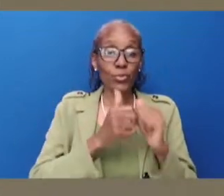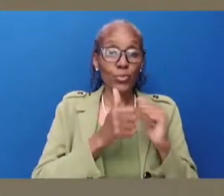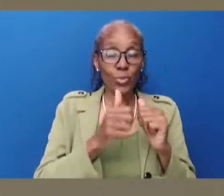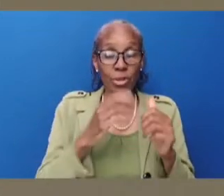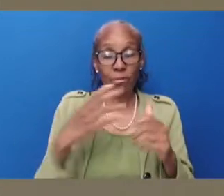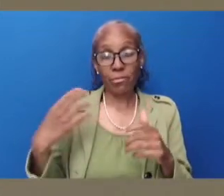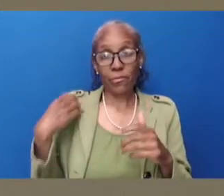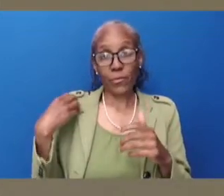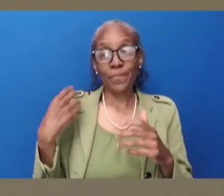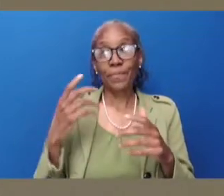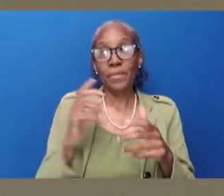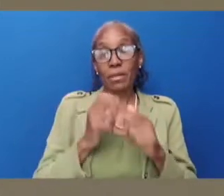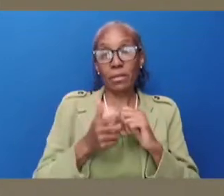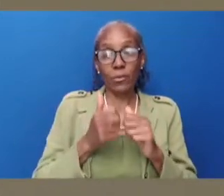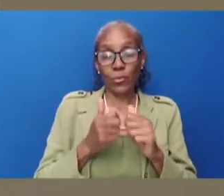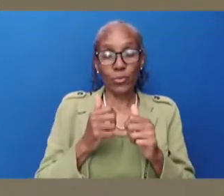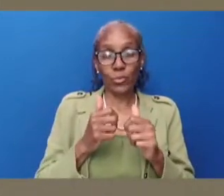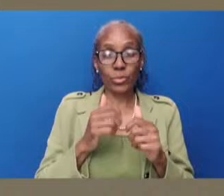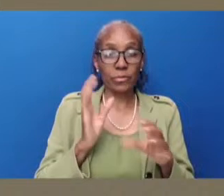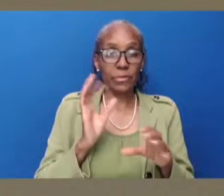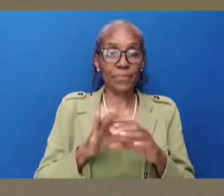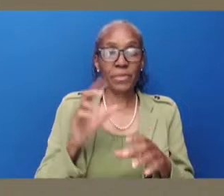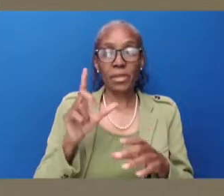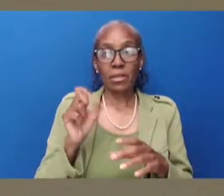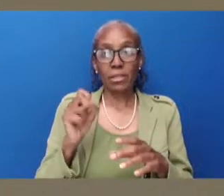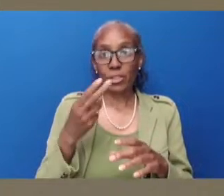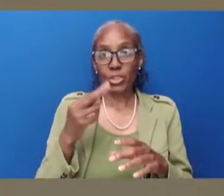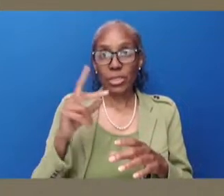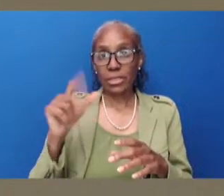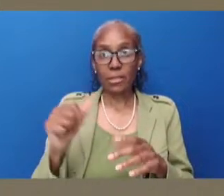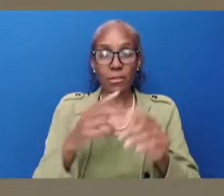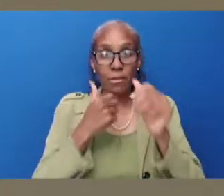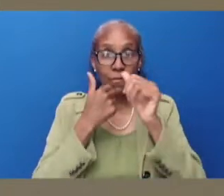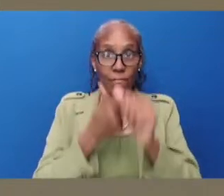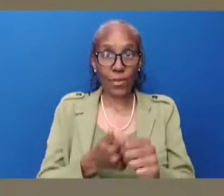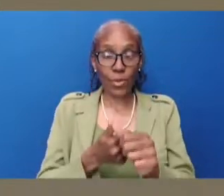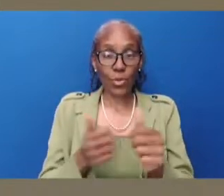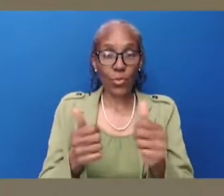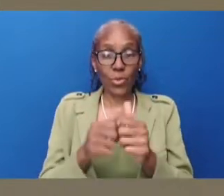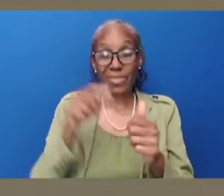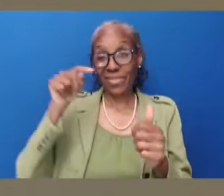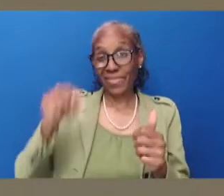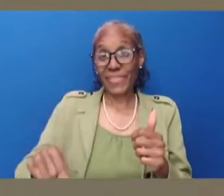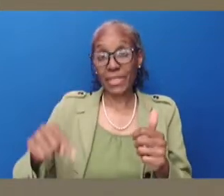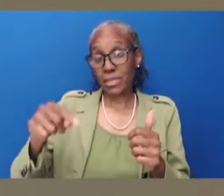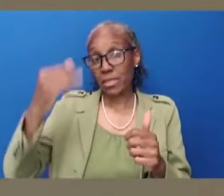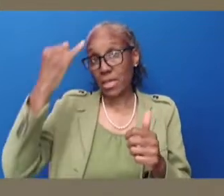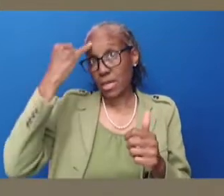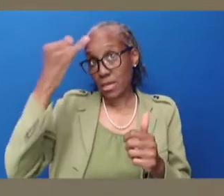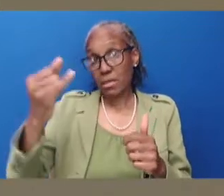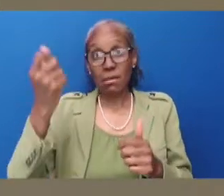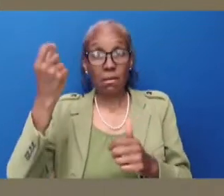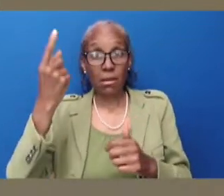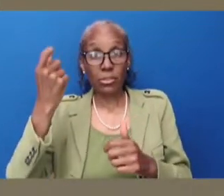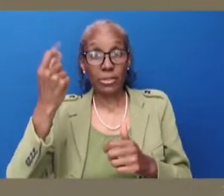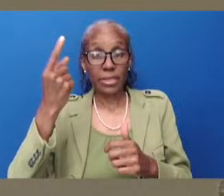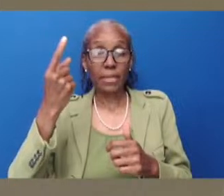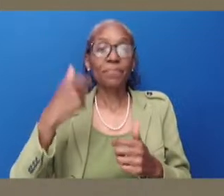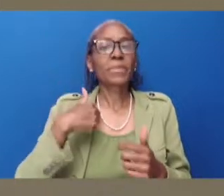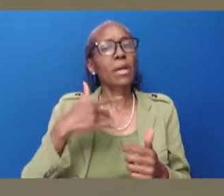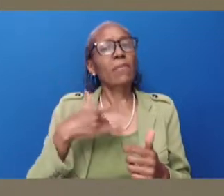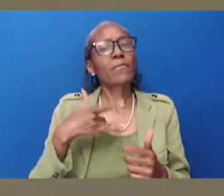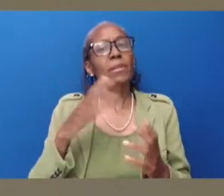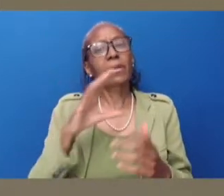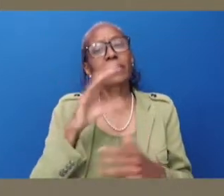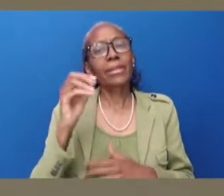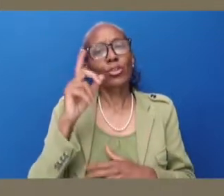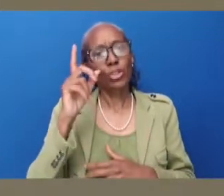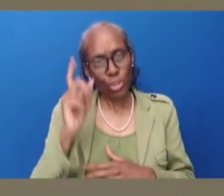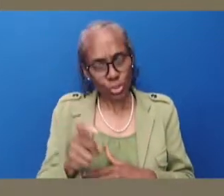YOU KNOW, WHEN I FIRST RAN FOR